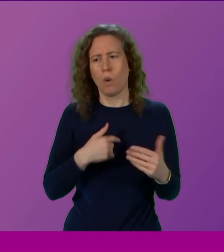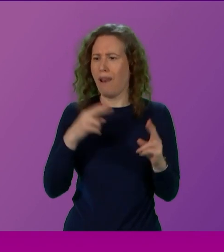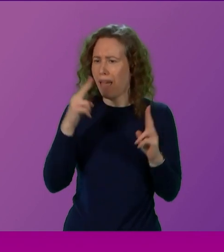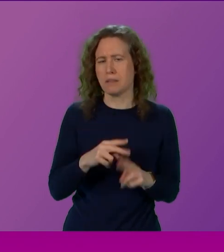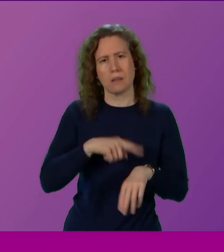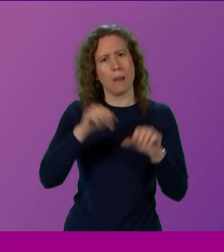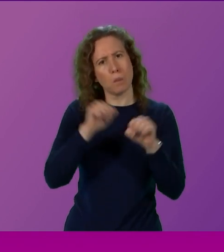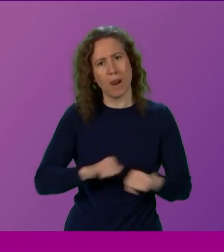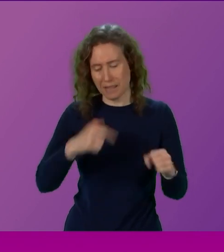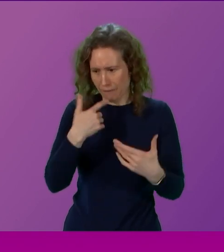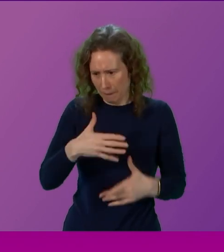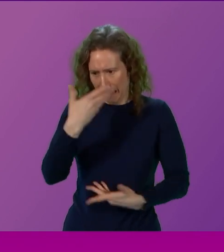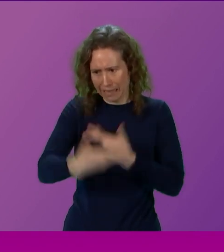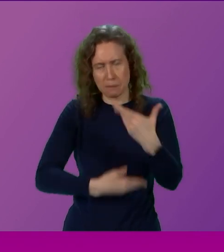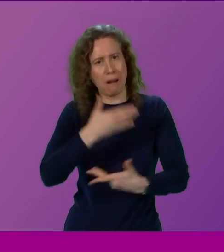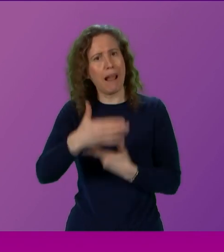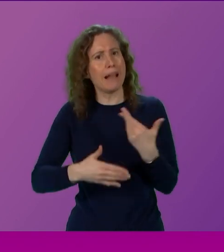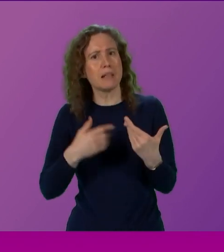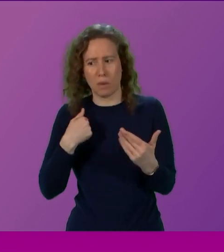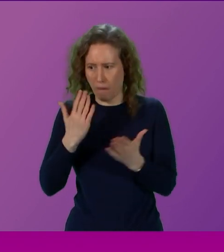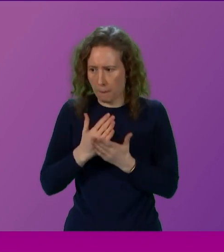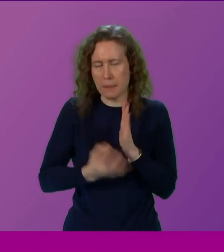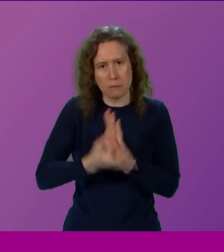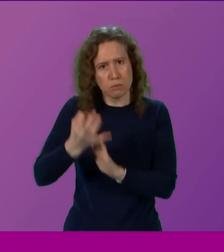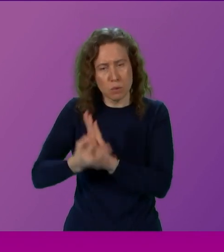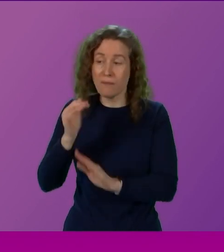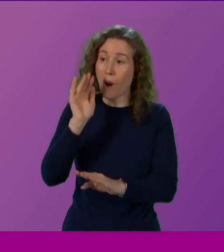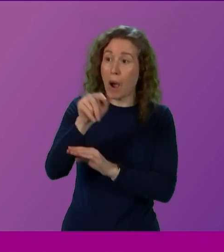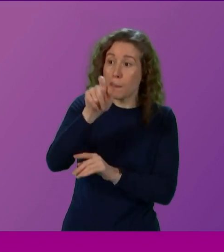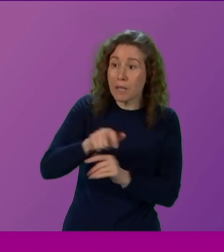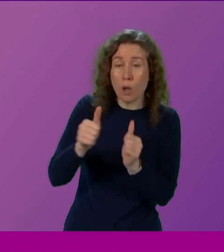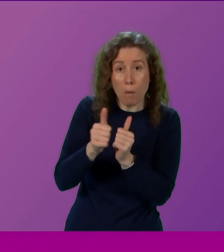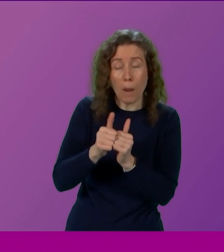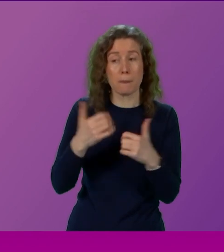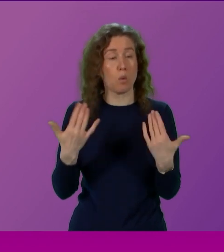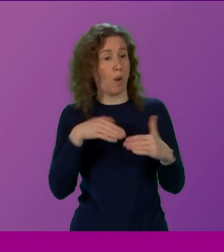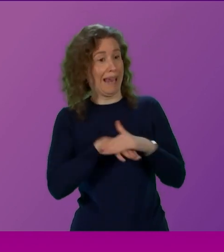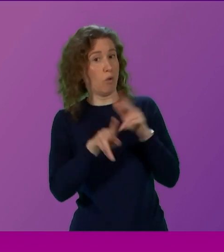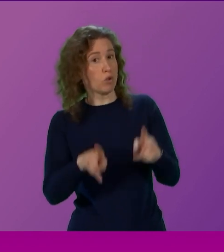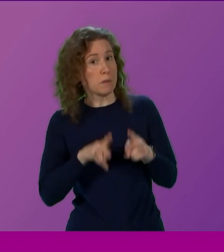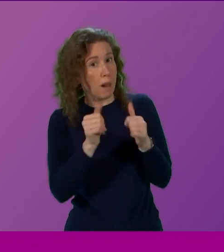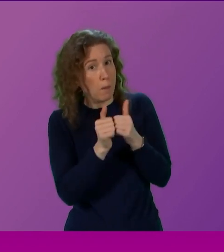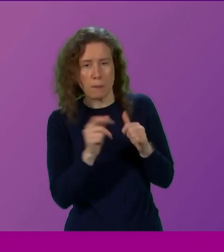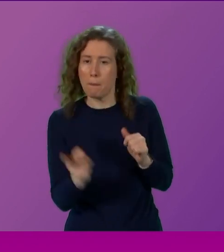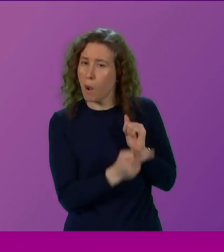recent months in reducing the longest waits for out-patient and in-patient appointments and for